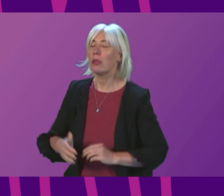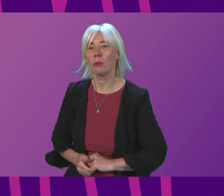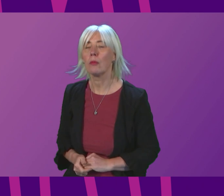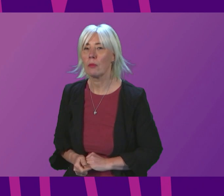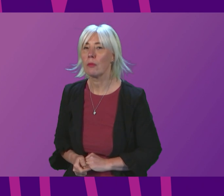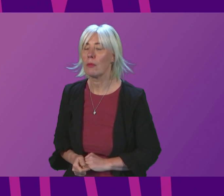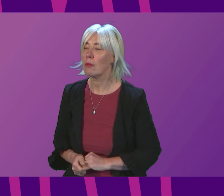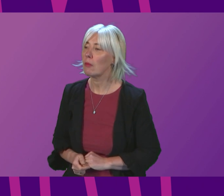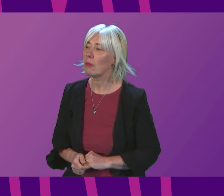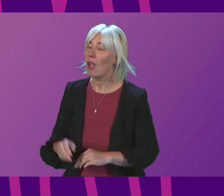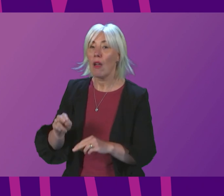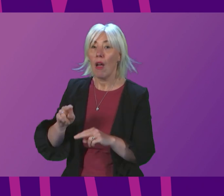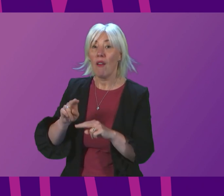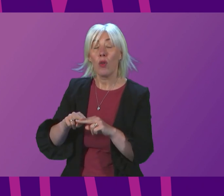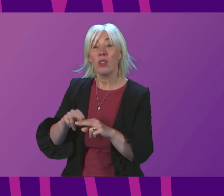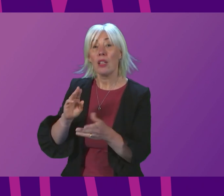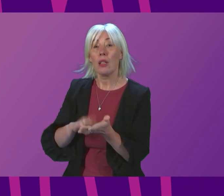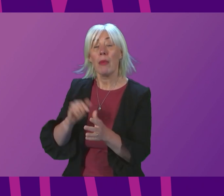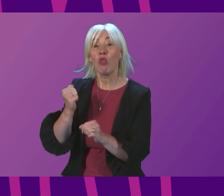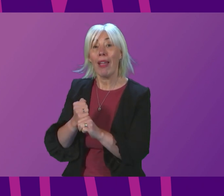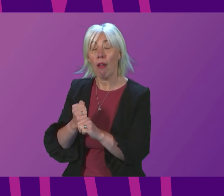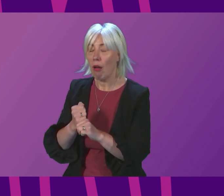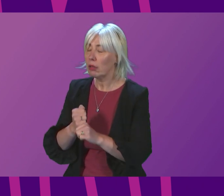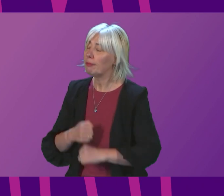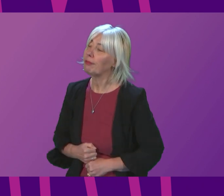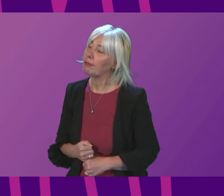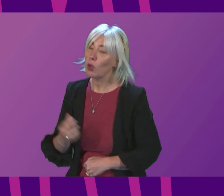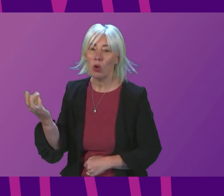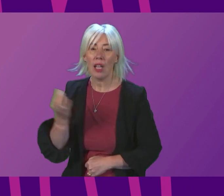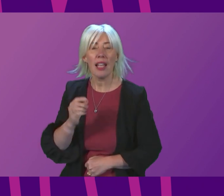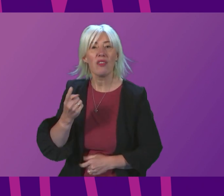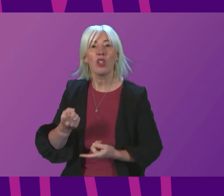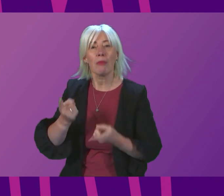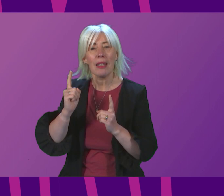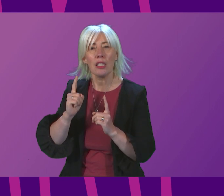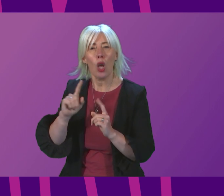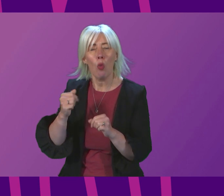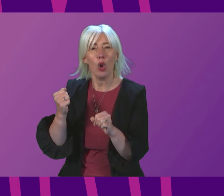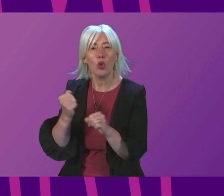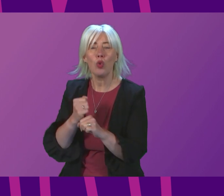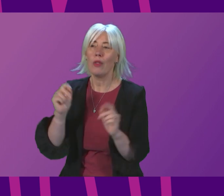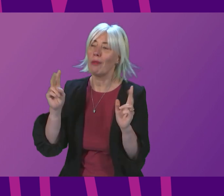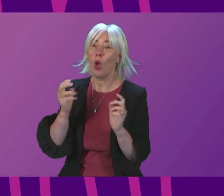To ask the First Minister what work is being done to extend the “warm Scots welcome”